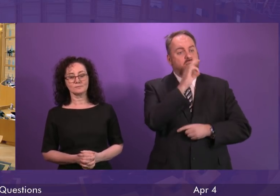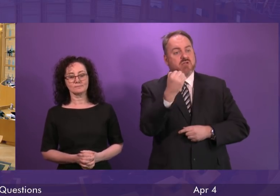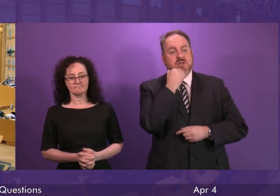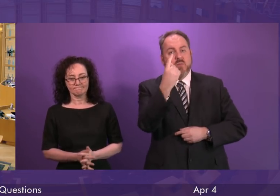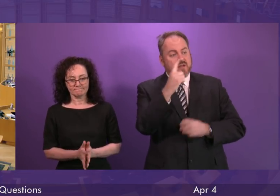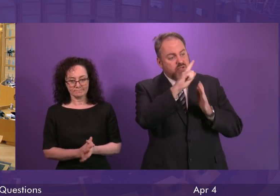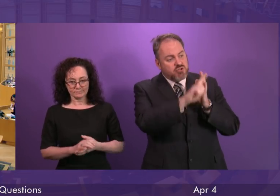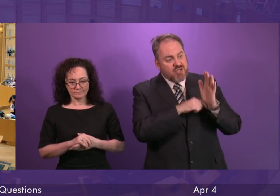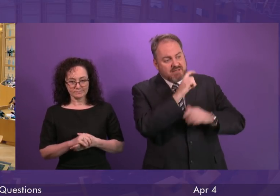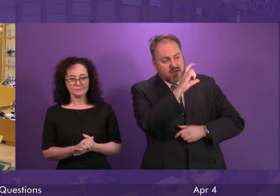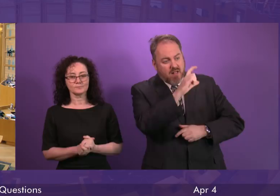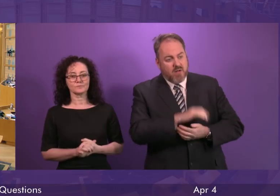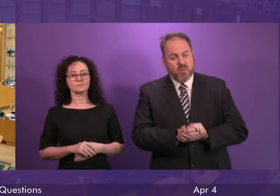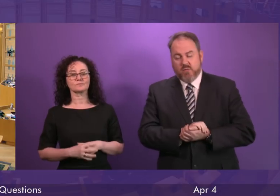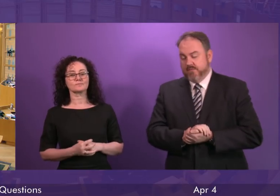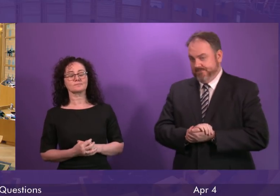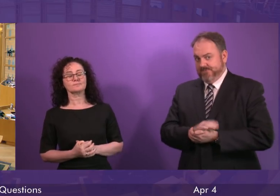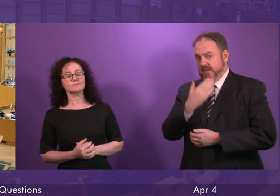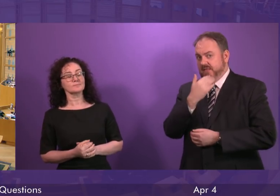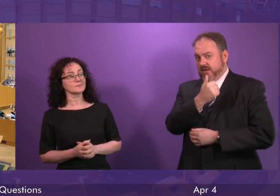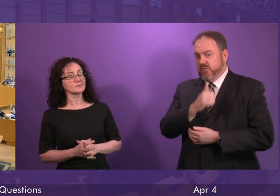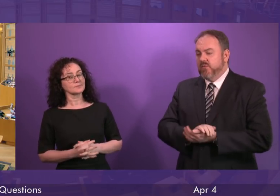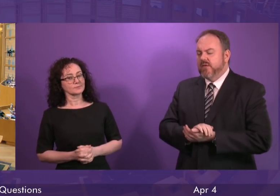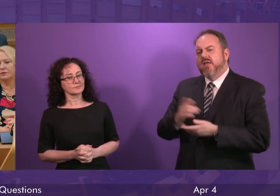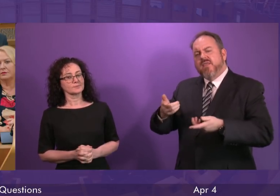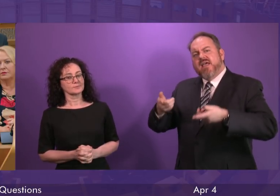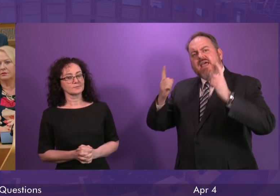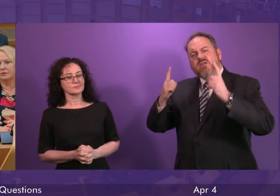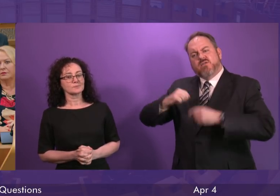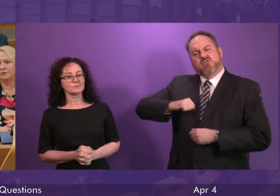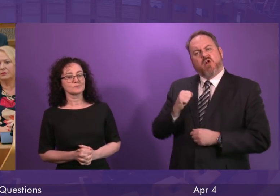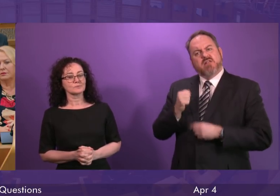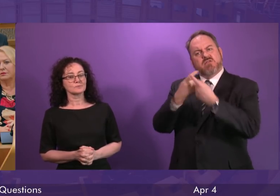Jackson Carlaw (Eastwood) (Con): Yesterday, the head of Universities Scotland